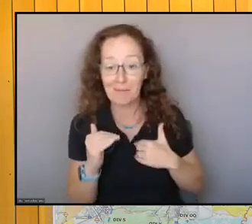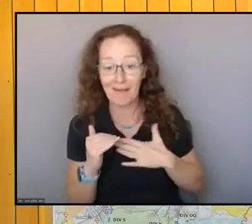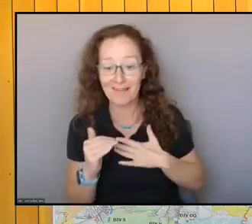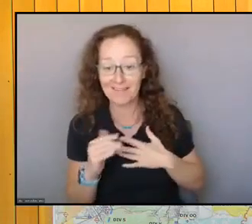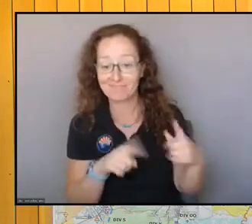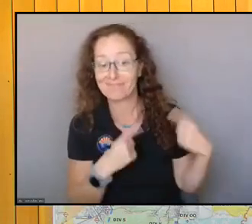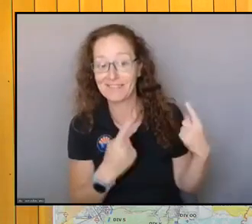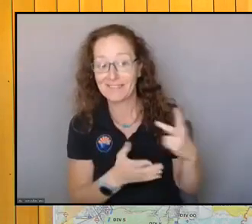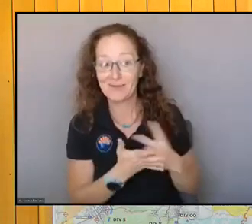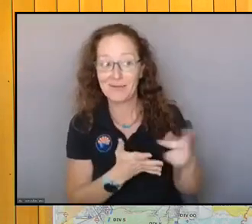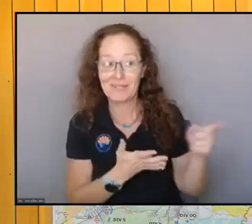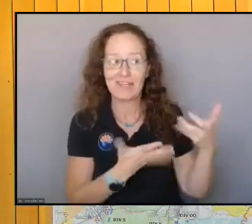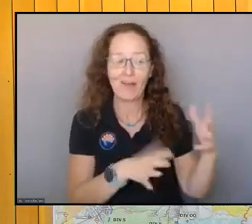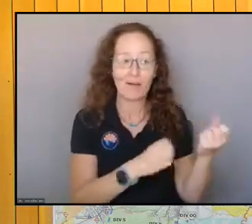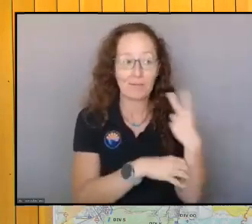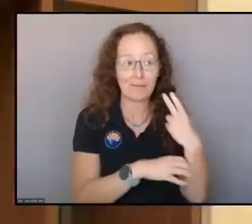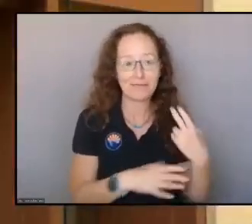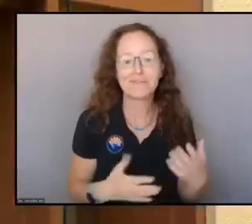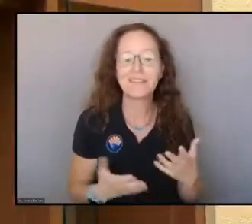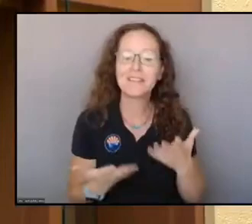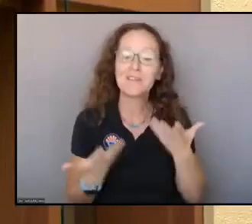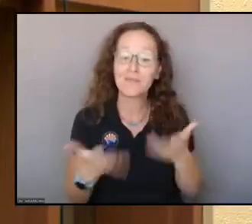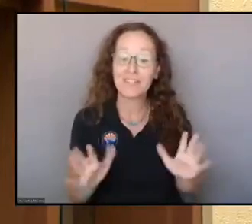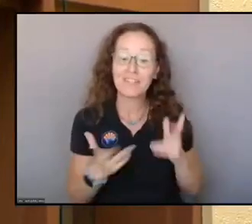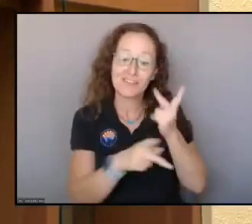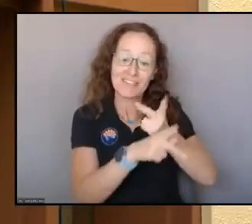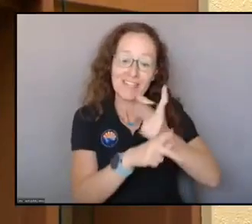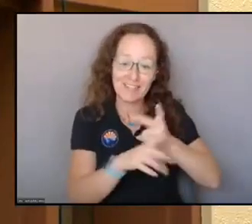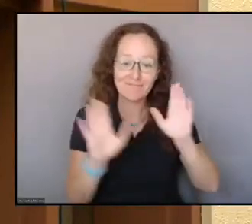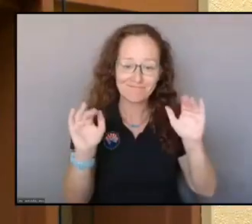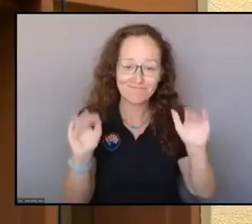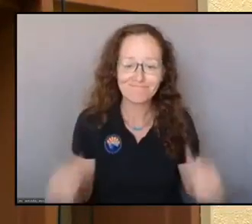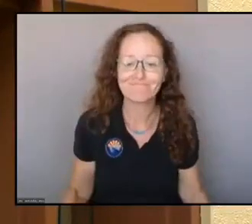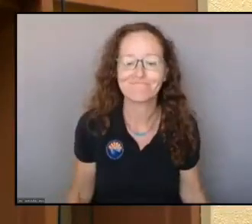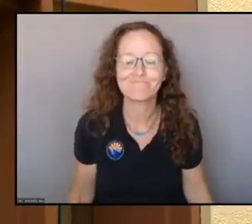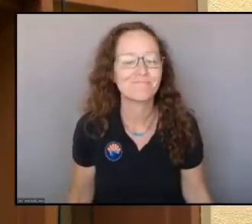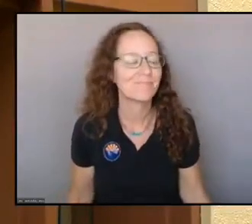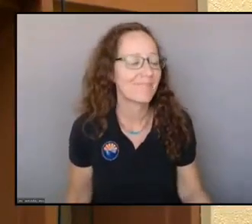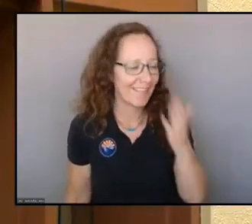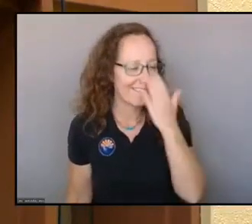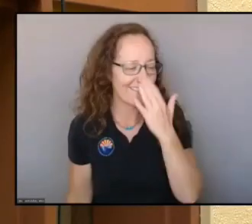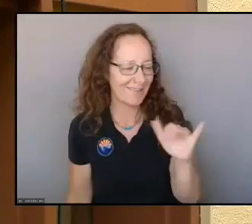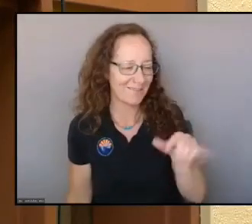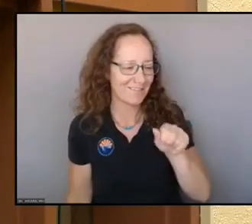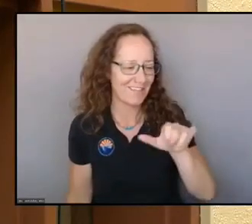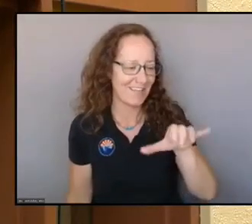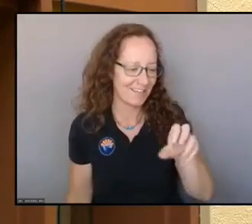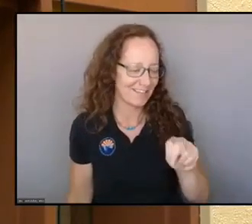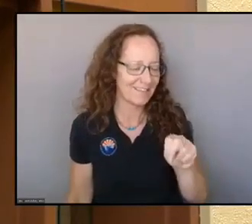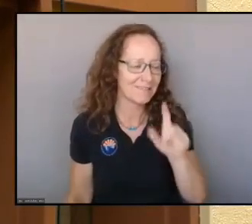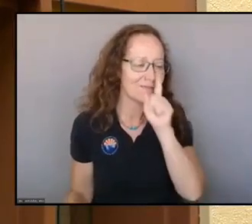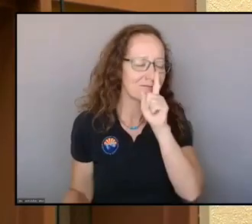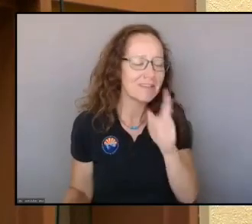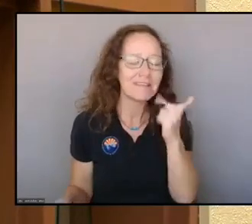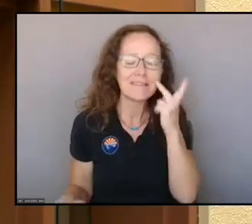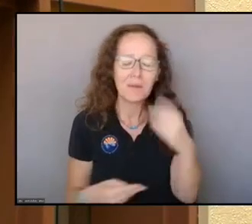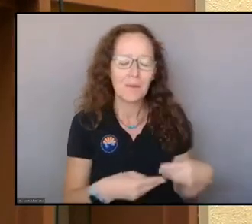SO WITH THAT, THANKS AGAIN AND TAKE CARE. THANK YOU SO MUCH, JAYSON. AND I WANT TO ADDRESS THE REALLY SWEET AND THOUGHTFUL